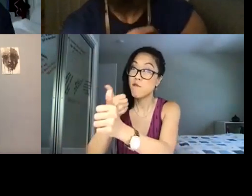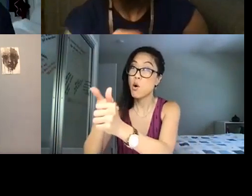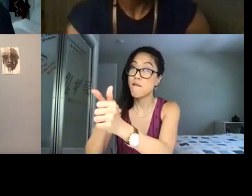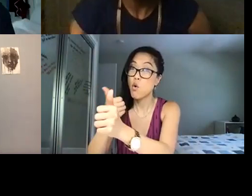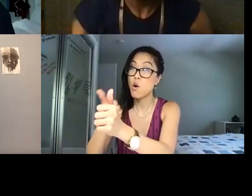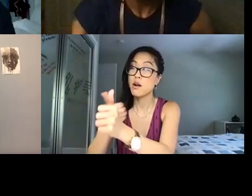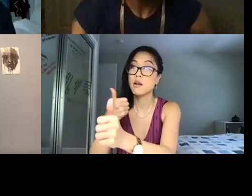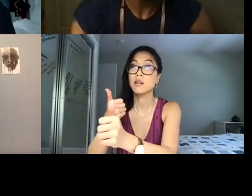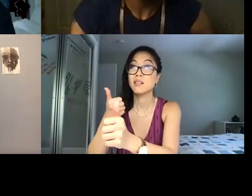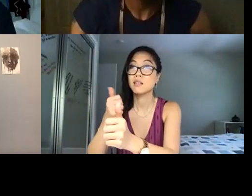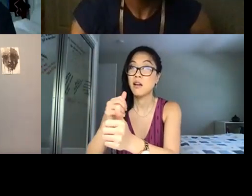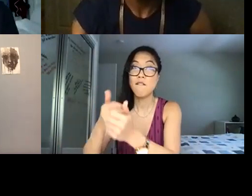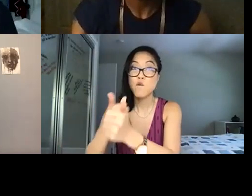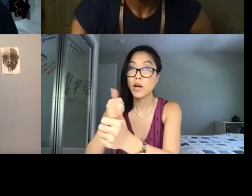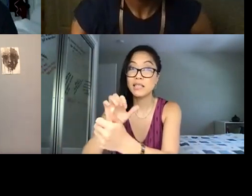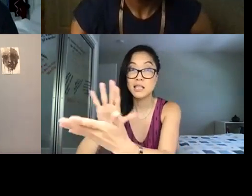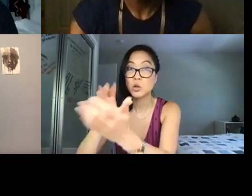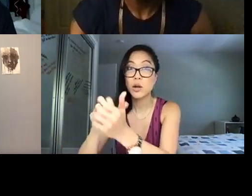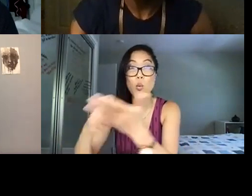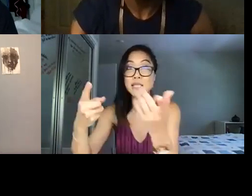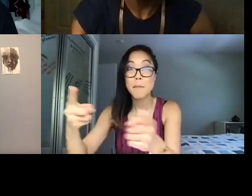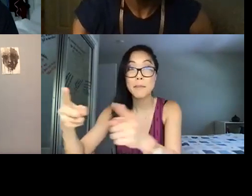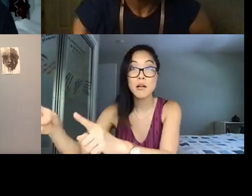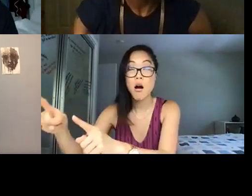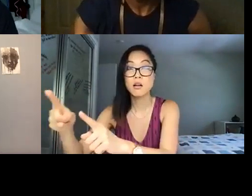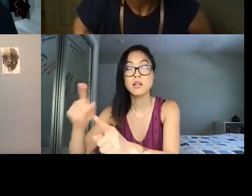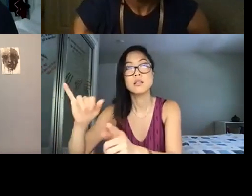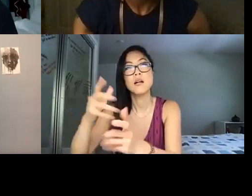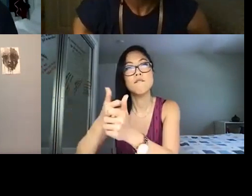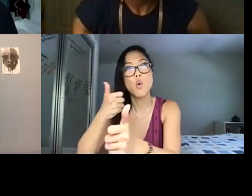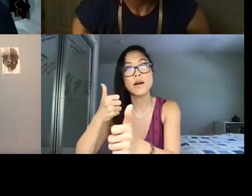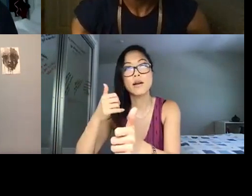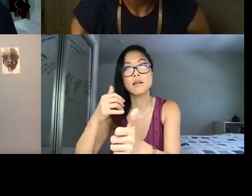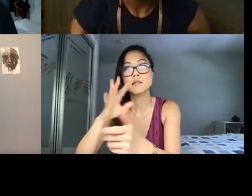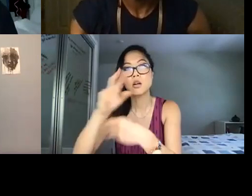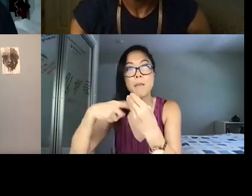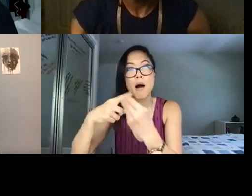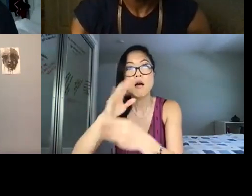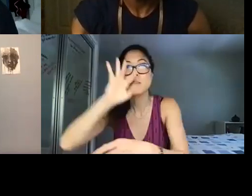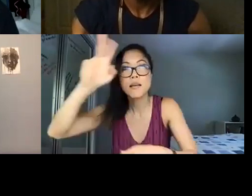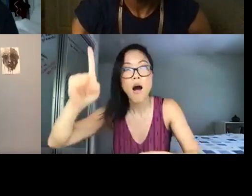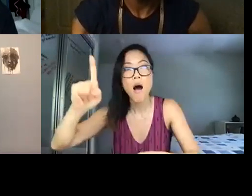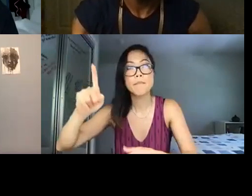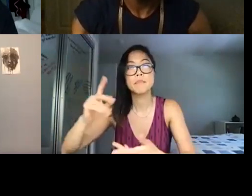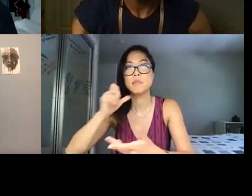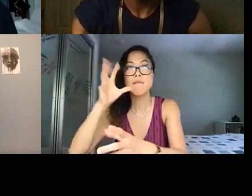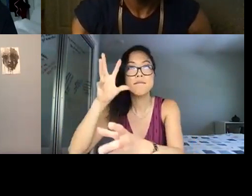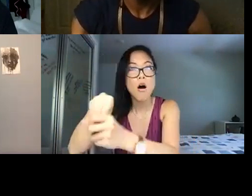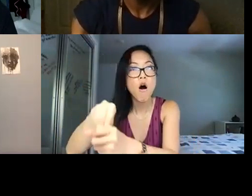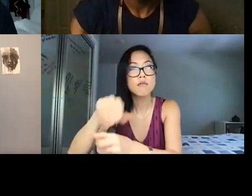terms of the racial injustice that's happening and not speaking up or not being involved in some way, not participating because it's hard.